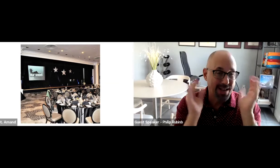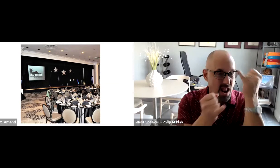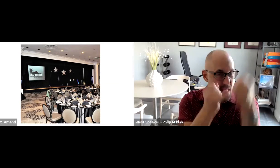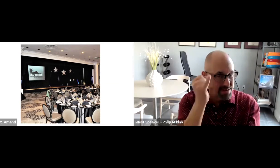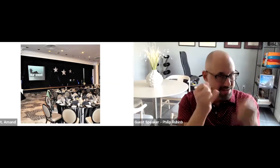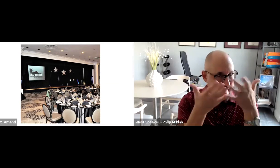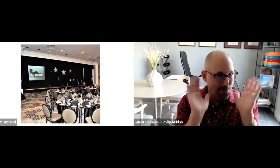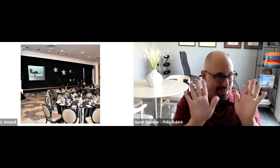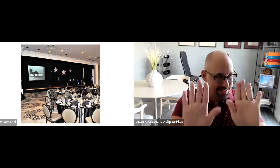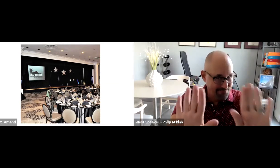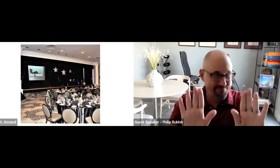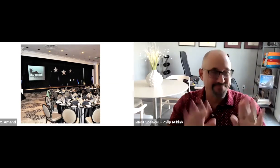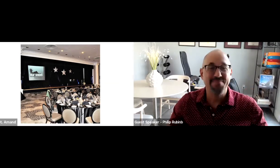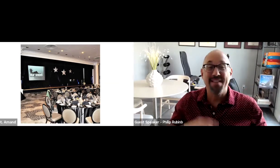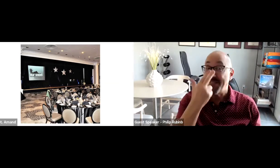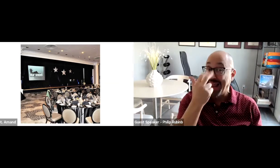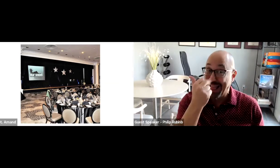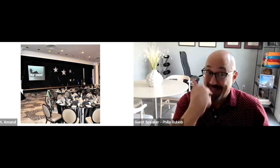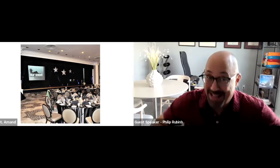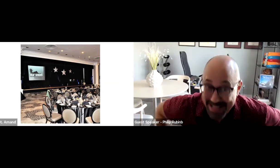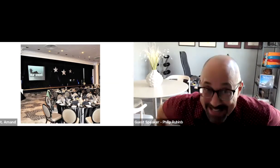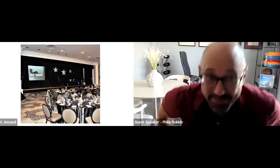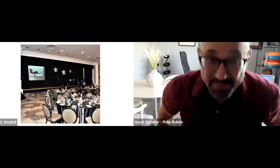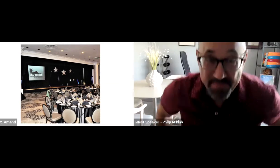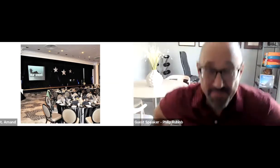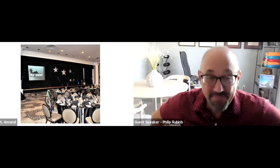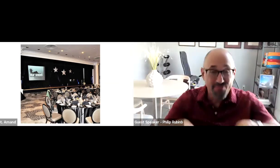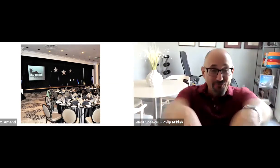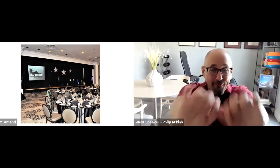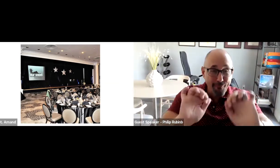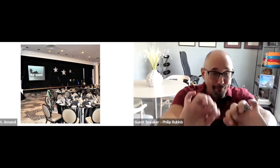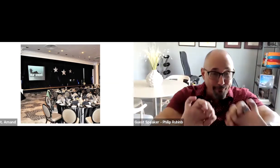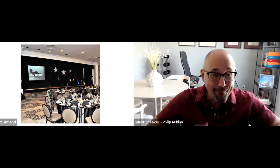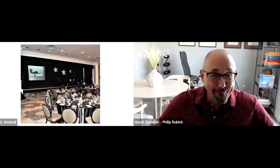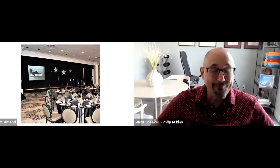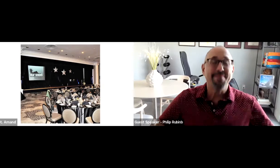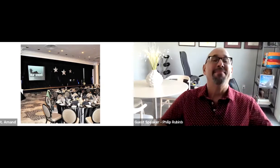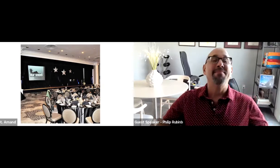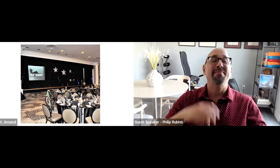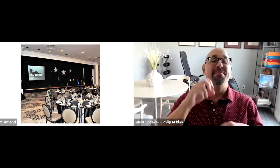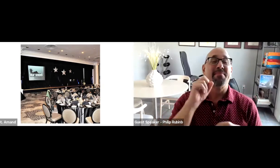One more story about Halloween. I promise it's my last one. Heh heh! But this is a funny one.